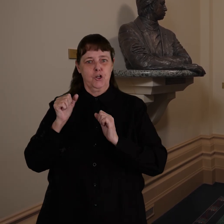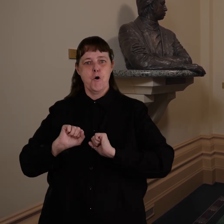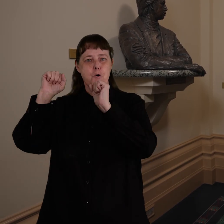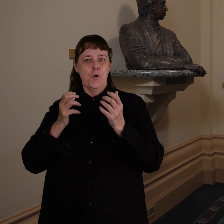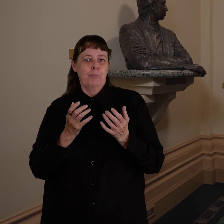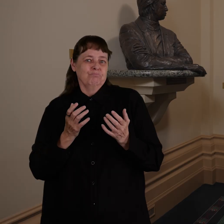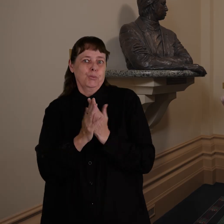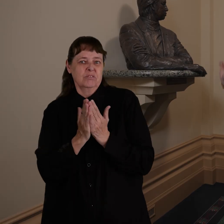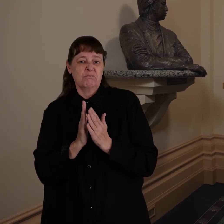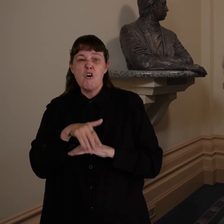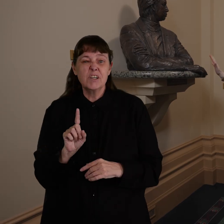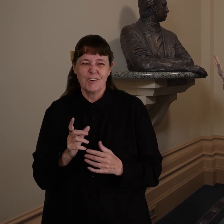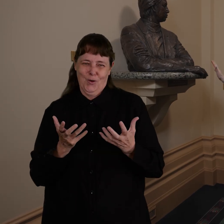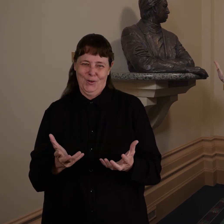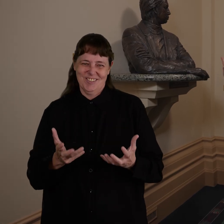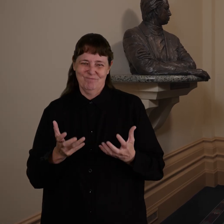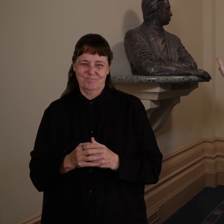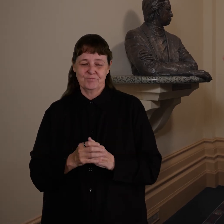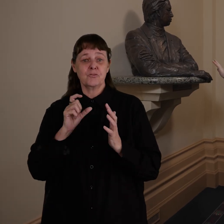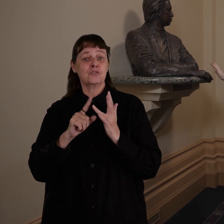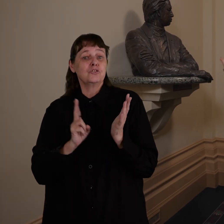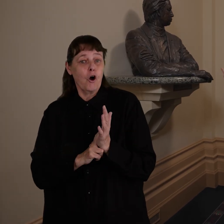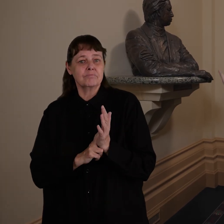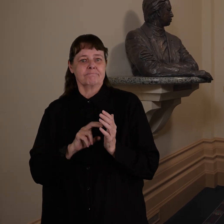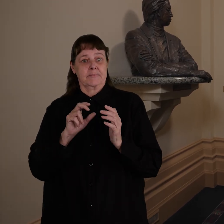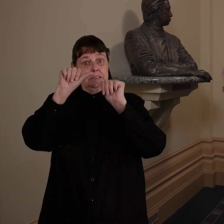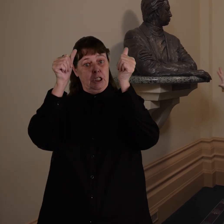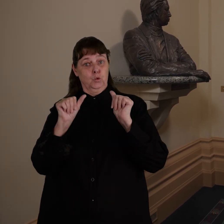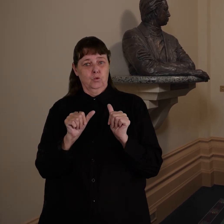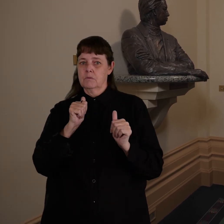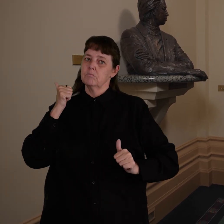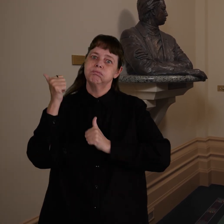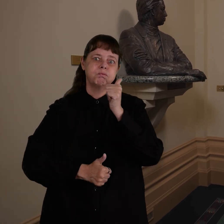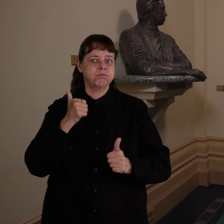published his own cookbook. Don Dunstan's bust is a very popular feature with our visitors here